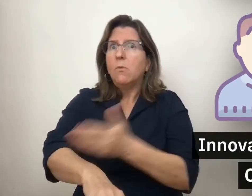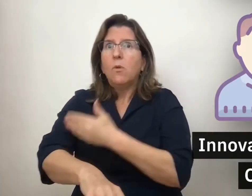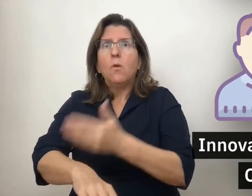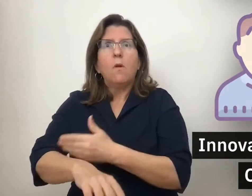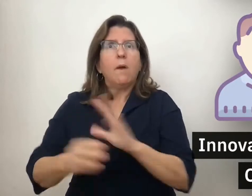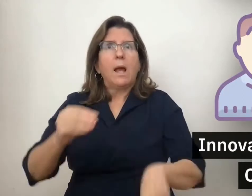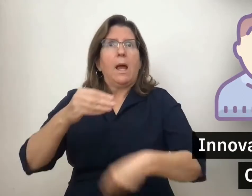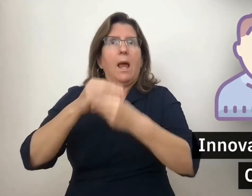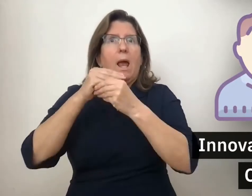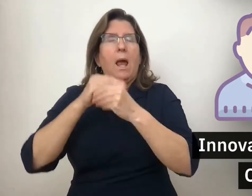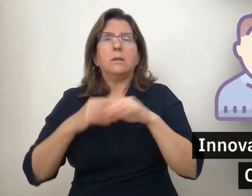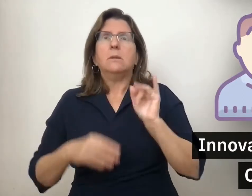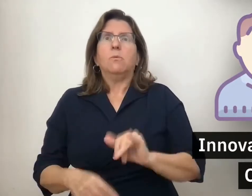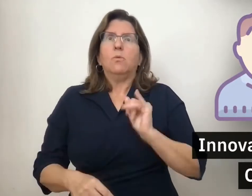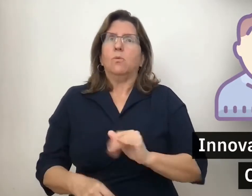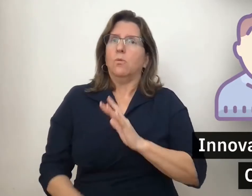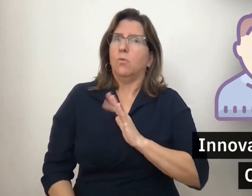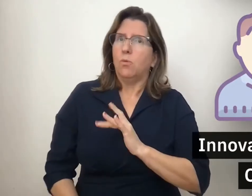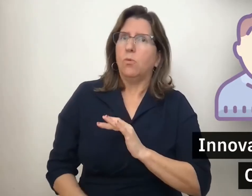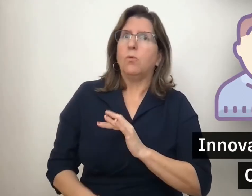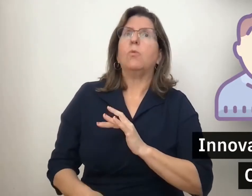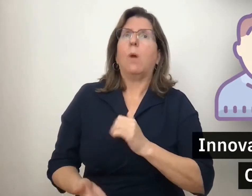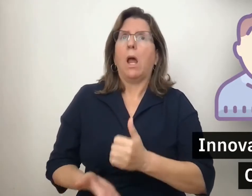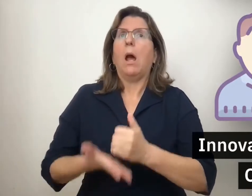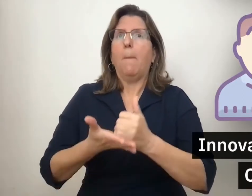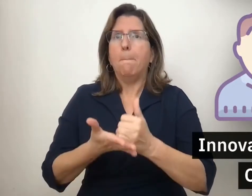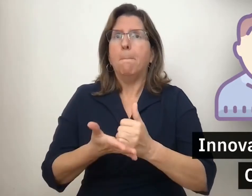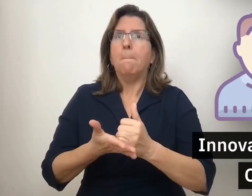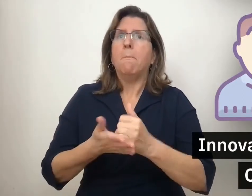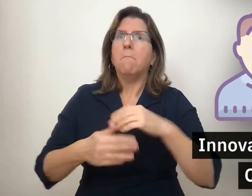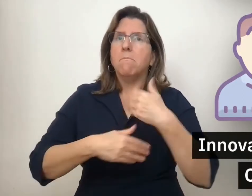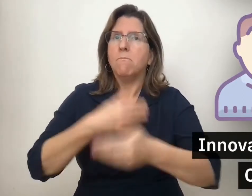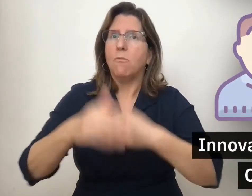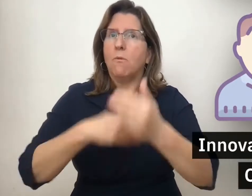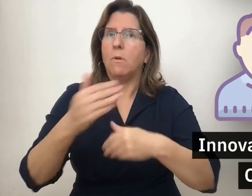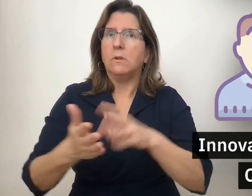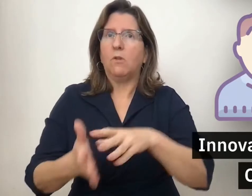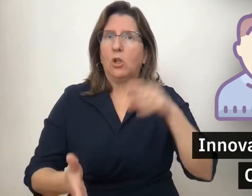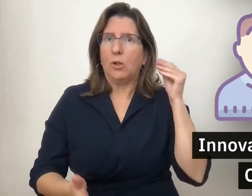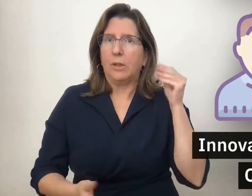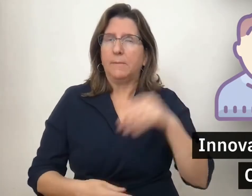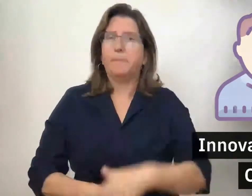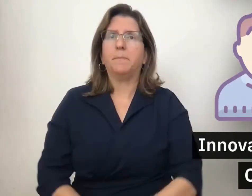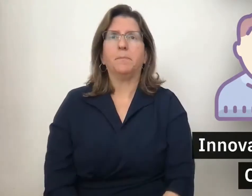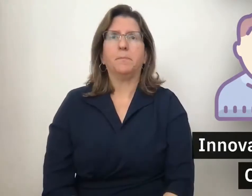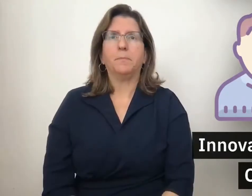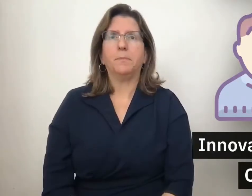Build on the work of others’ OER. Creativity supports the learning process.